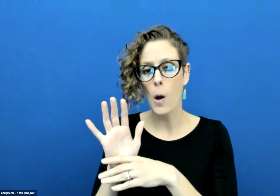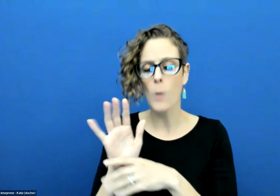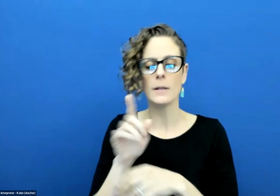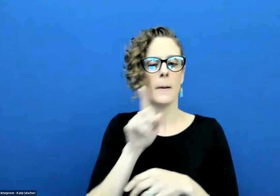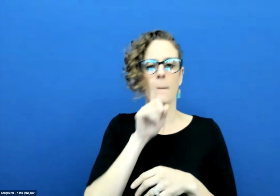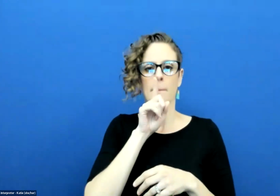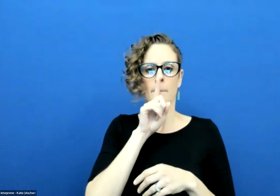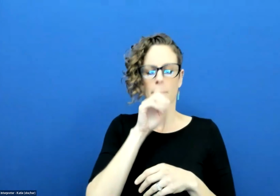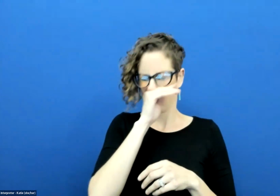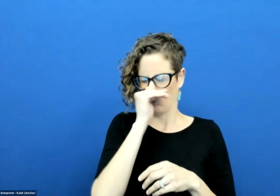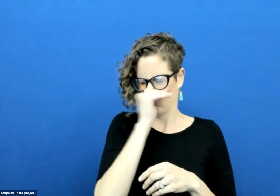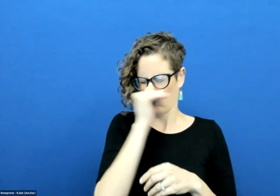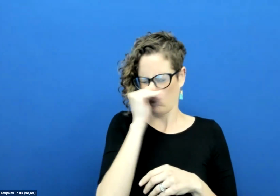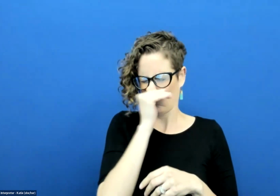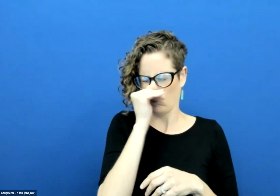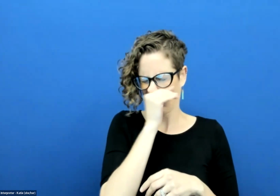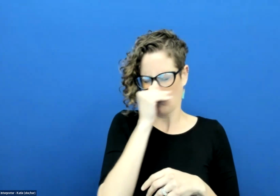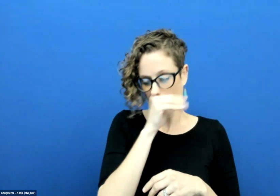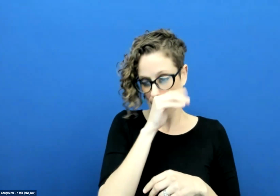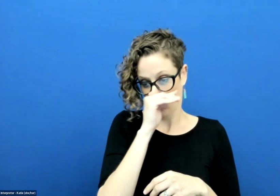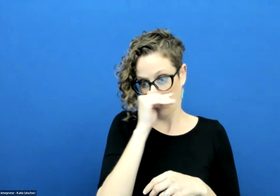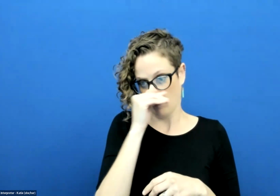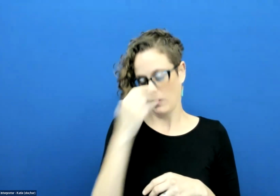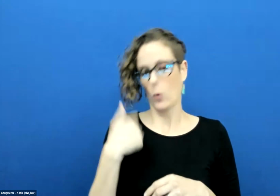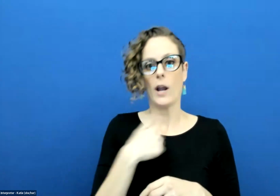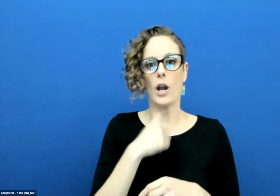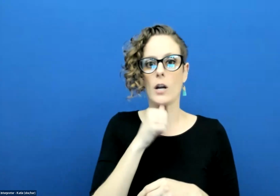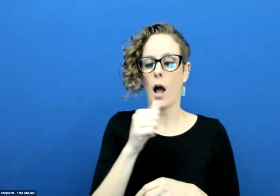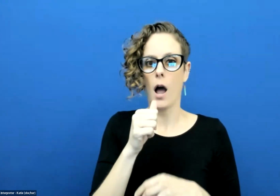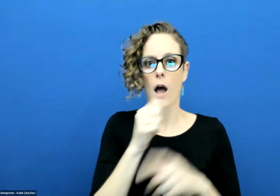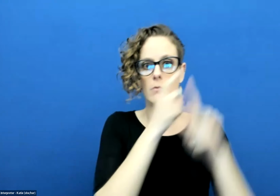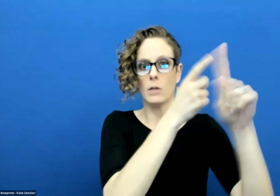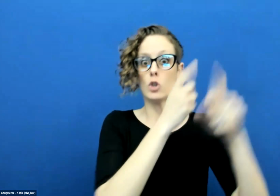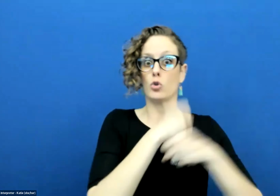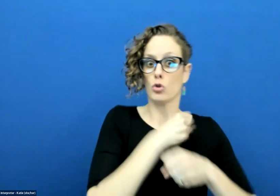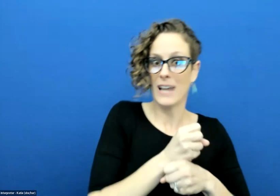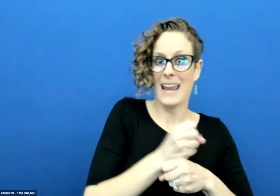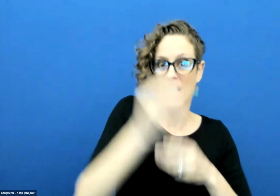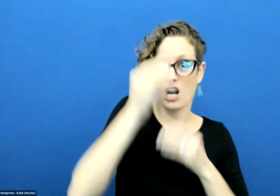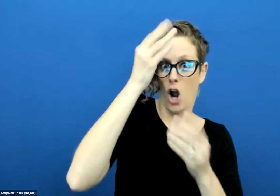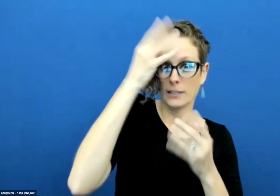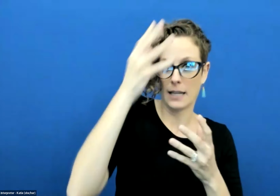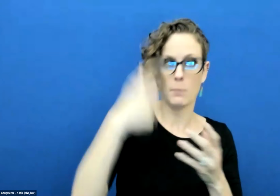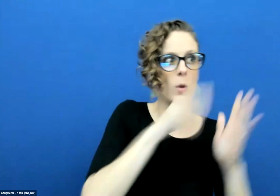of we're not in the in the business of creating content we're going to be curating content so you